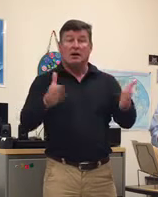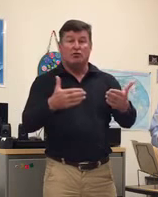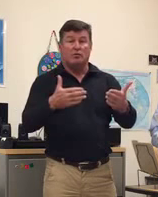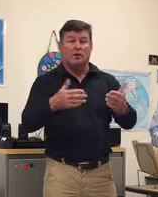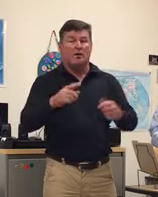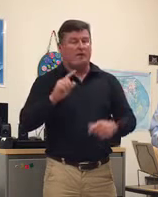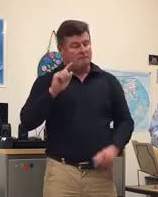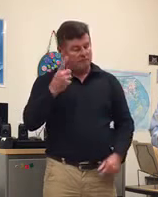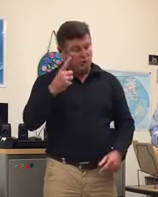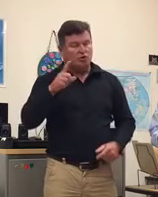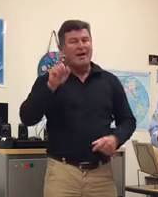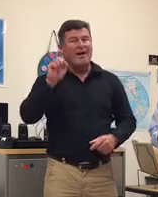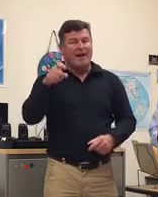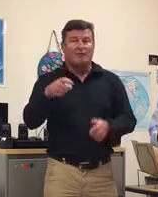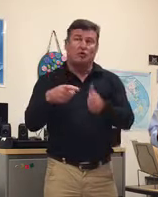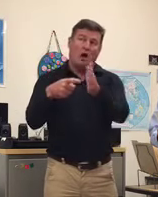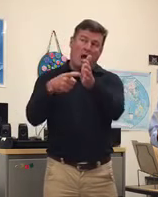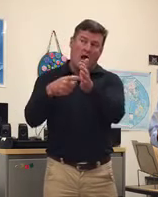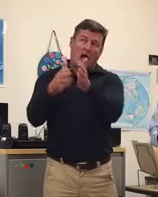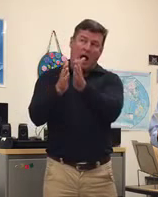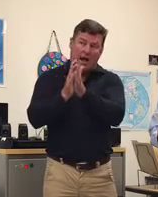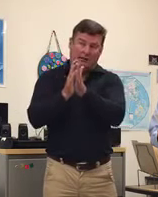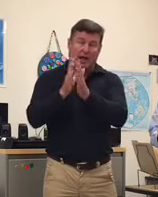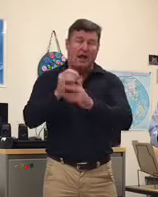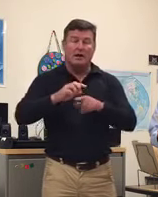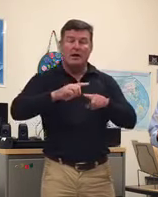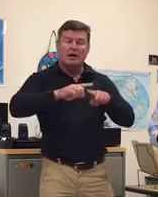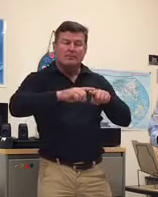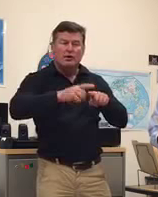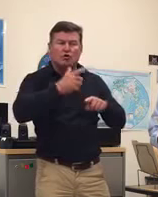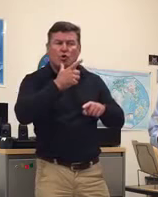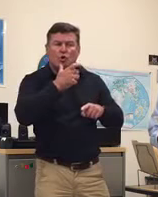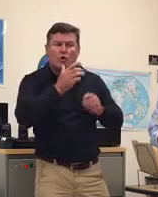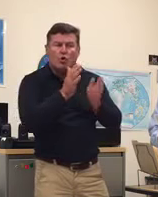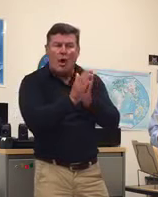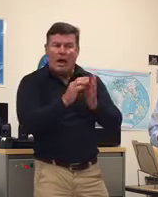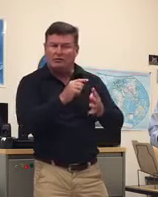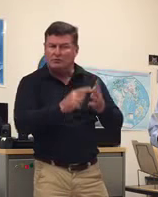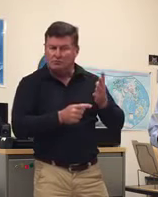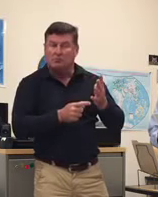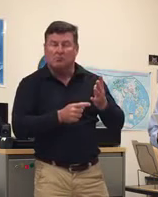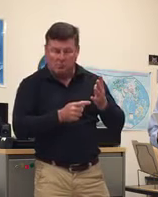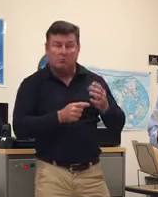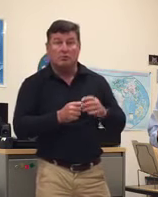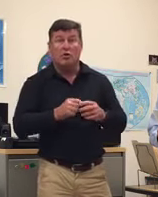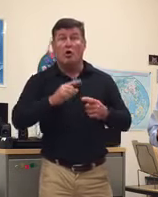cameras in the classroom only occurs upon request and it depends upon who is that requester.